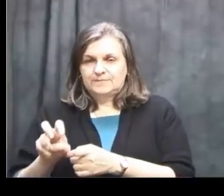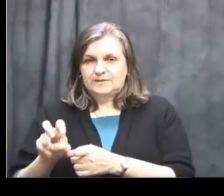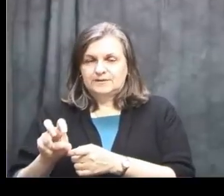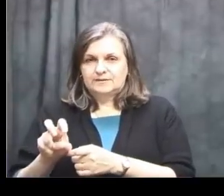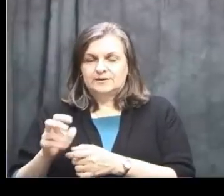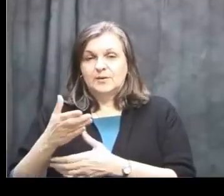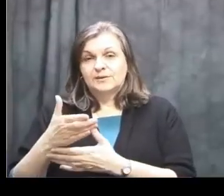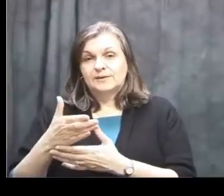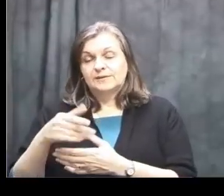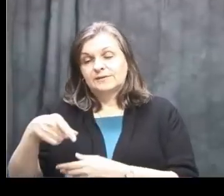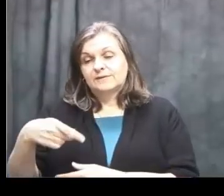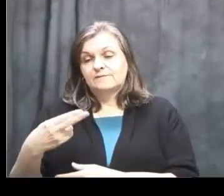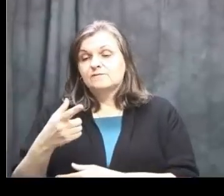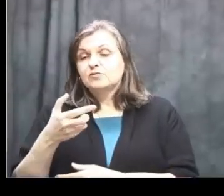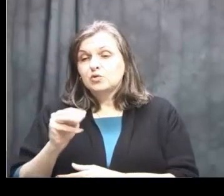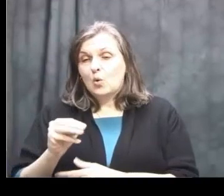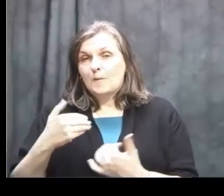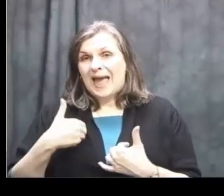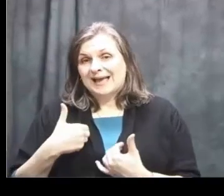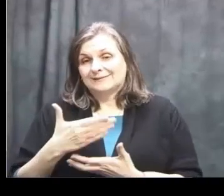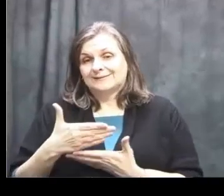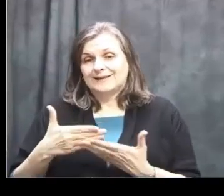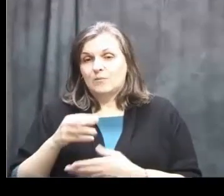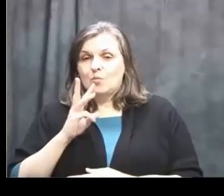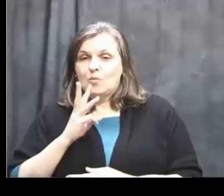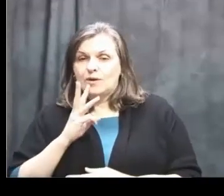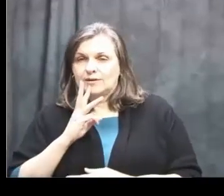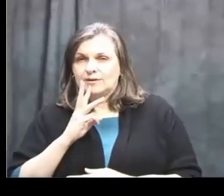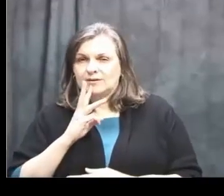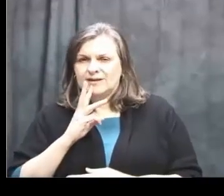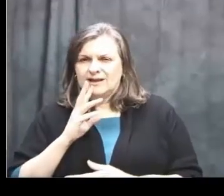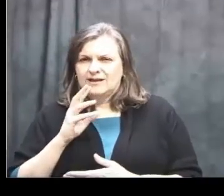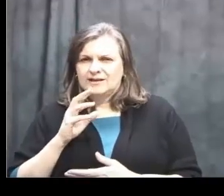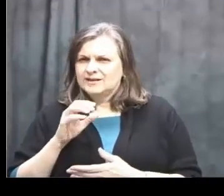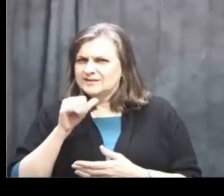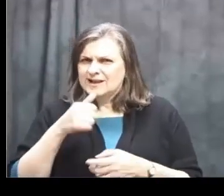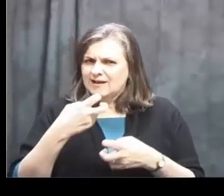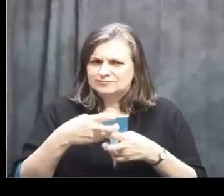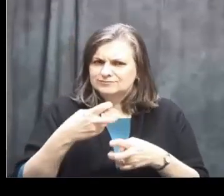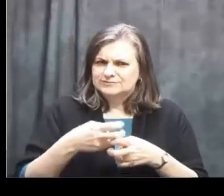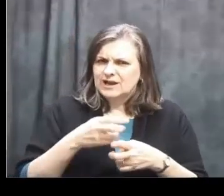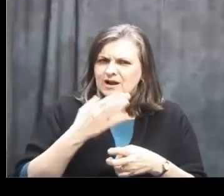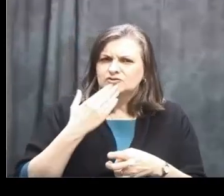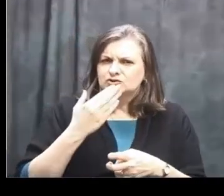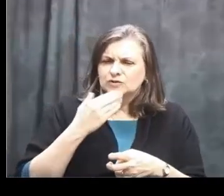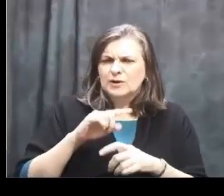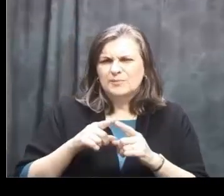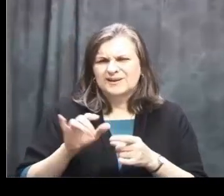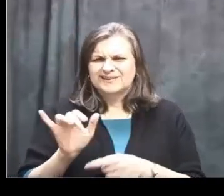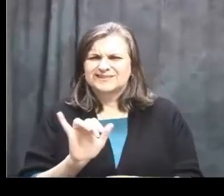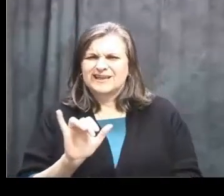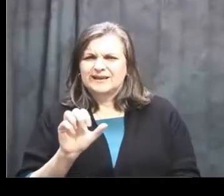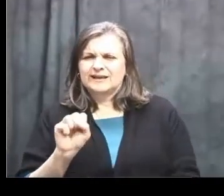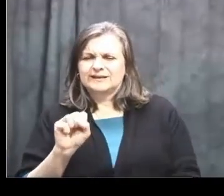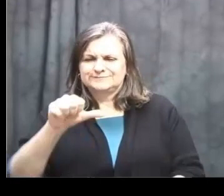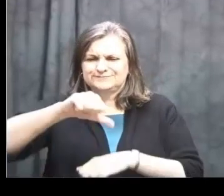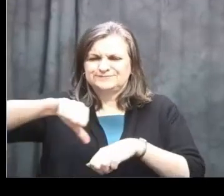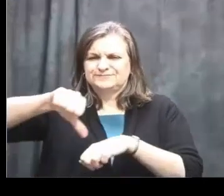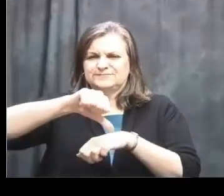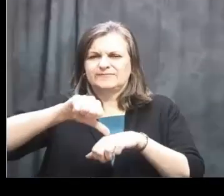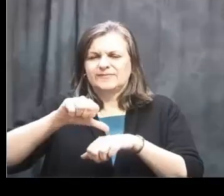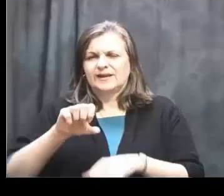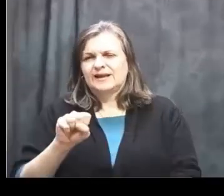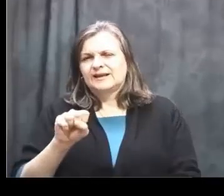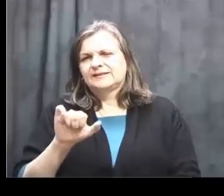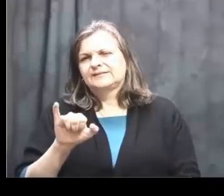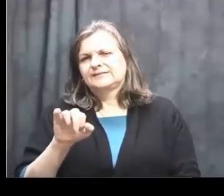the phloem is going to move some amount of water this is not solid sugar pouring down the phloem - its like syrup - so